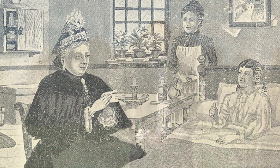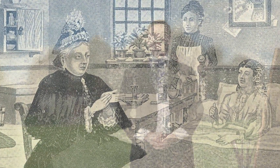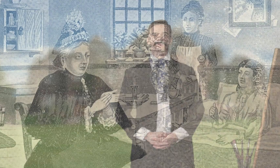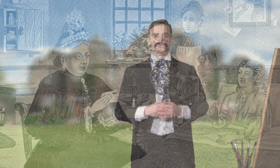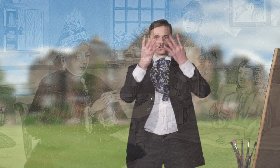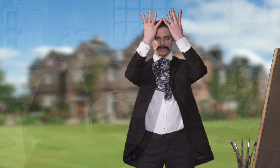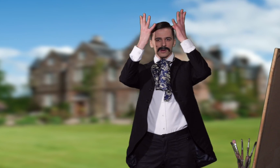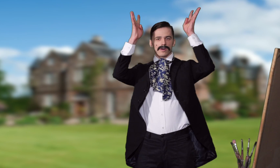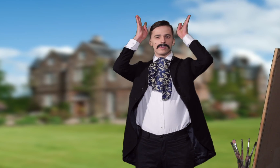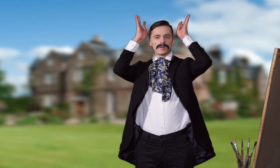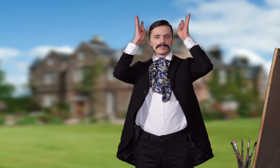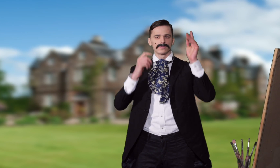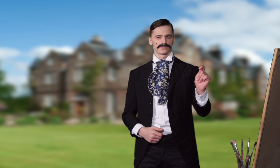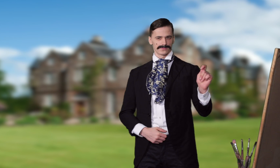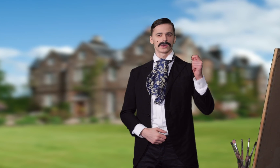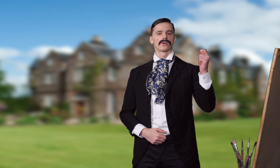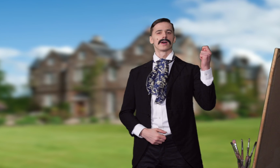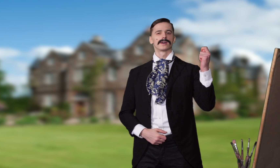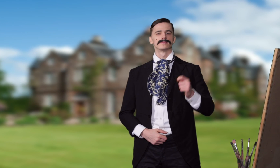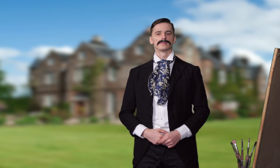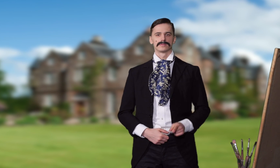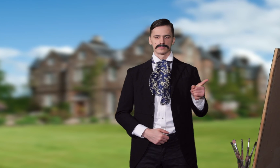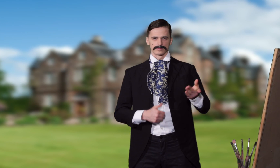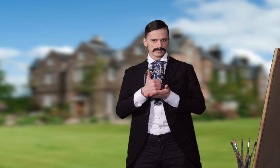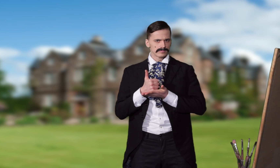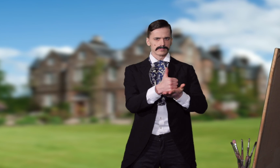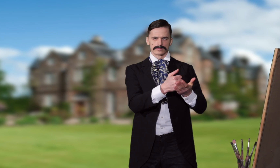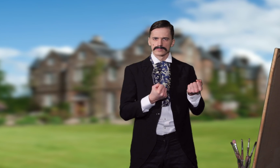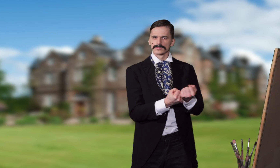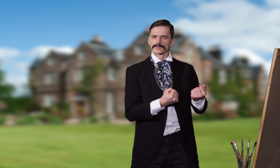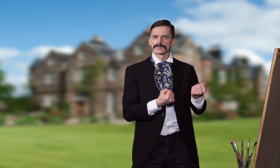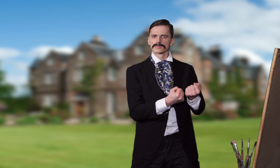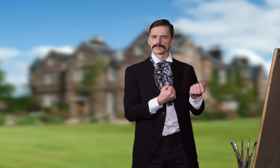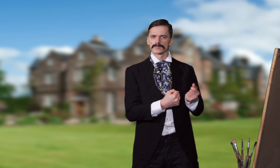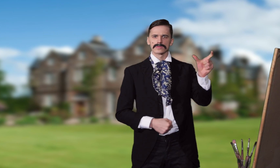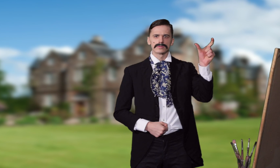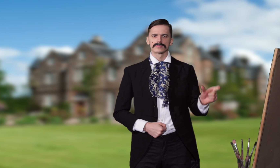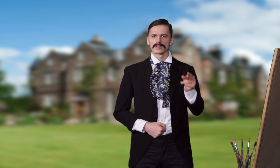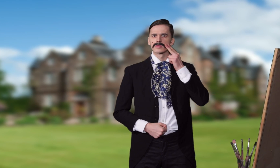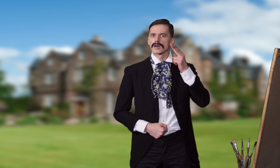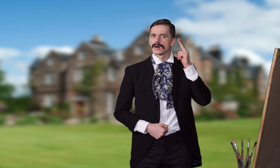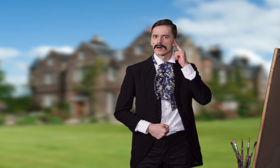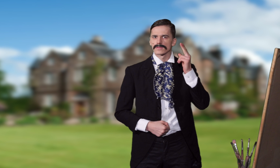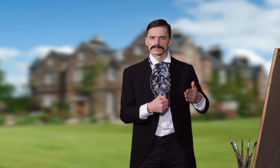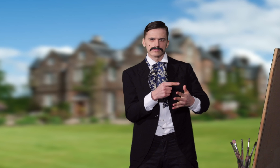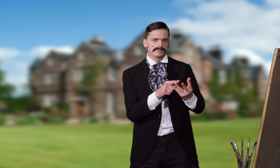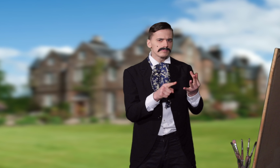I have several drawings showing the Queen talking to a deaf woman who faced a complicated situation,